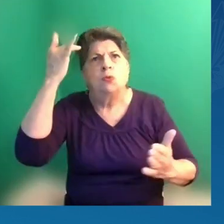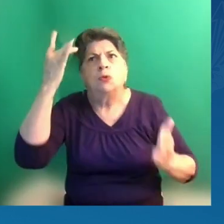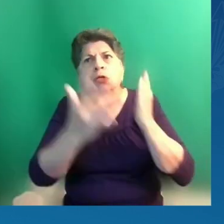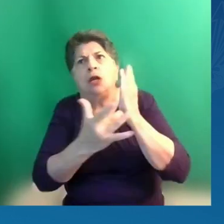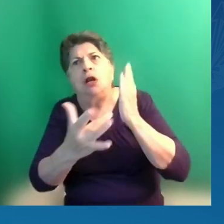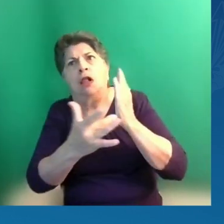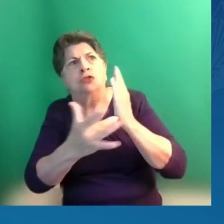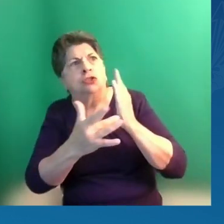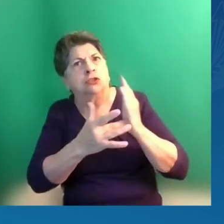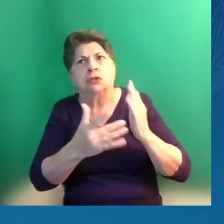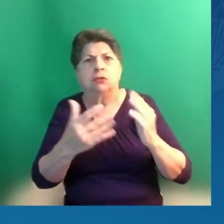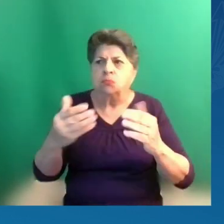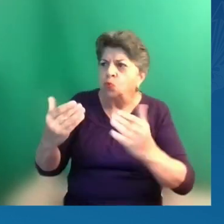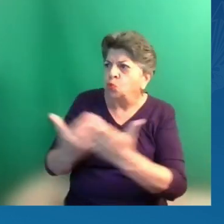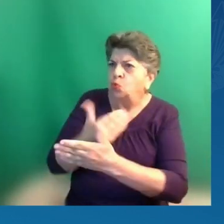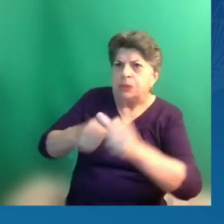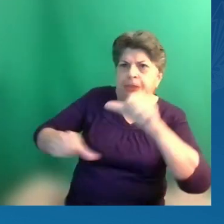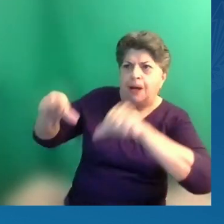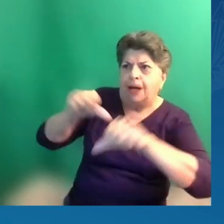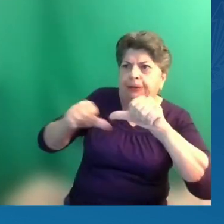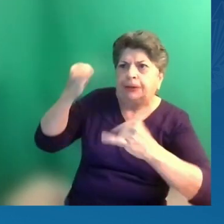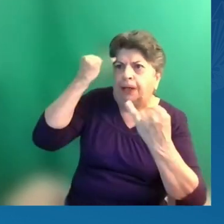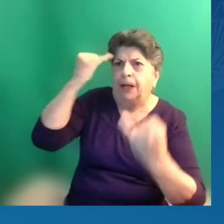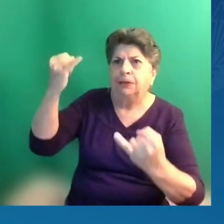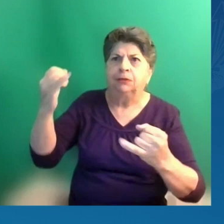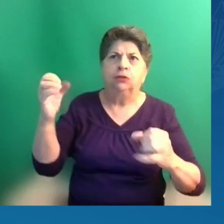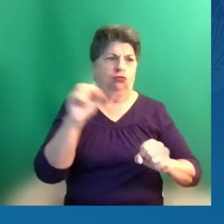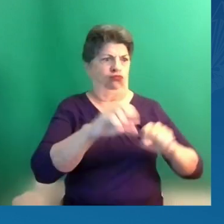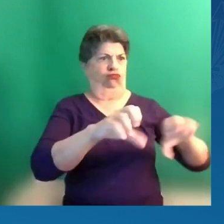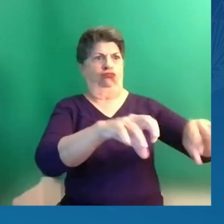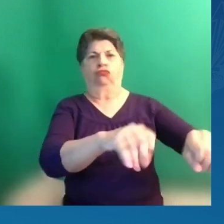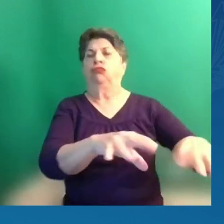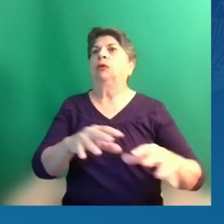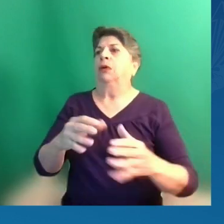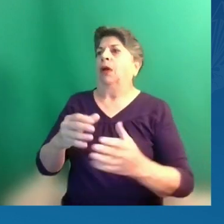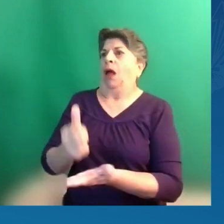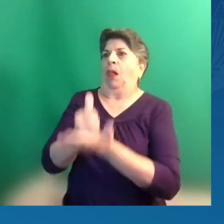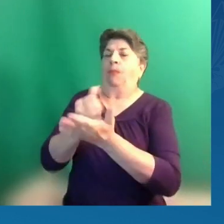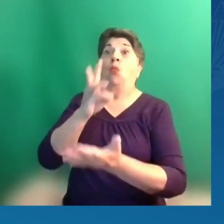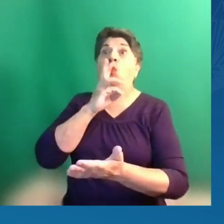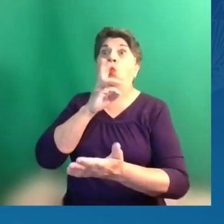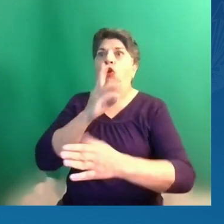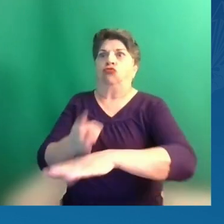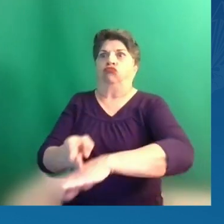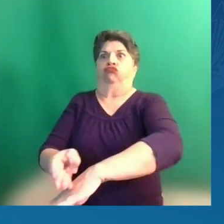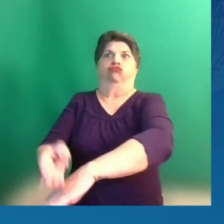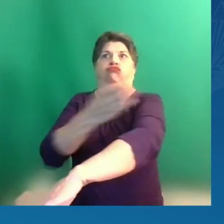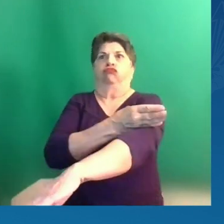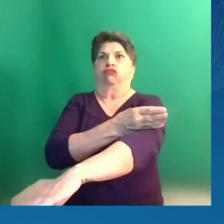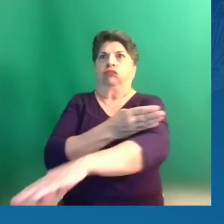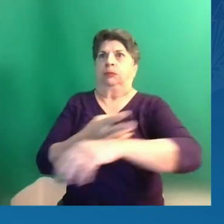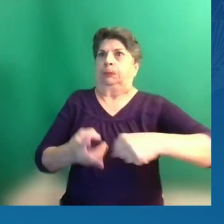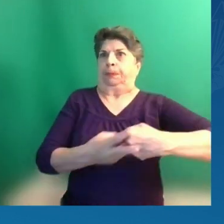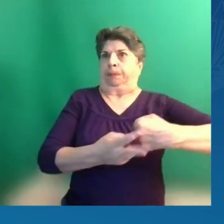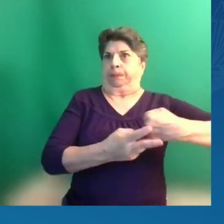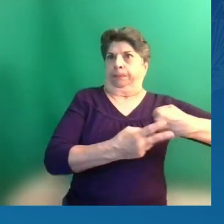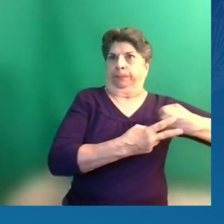and strengthen U.S. national security to keep our nation secure. We know that we must work together